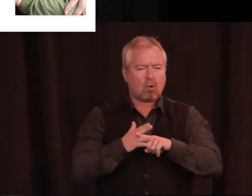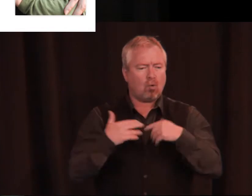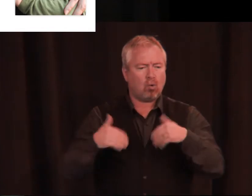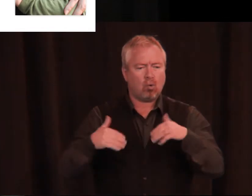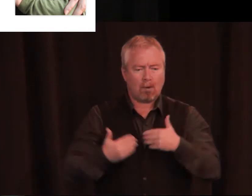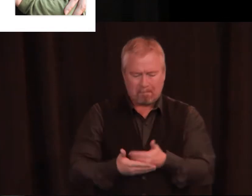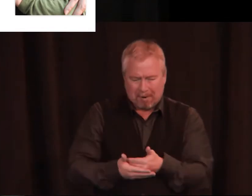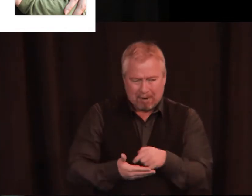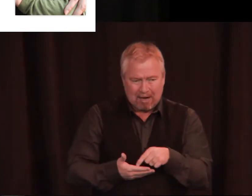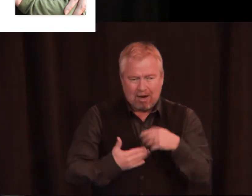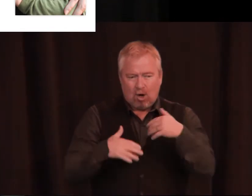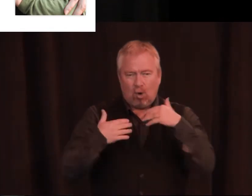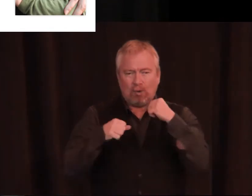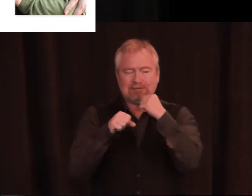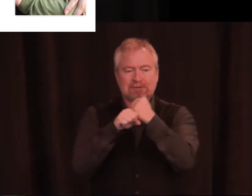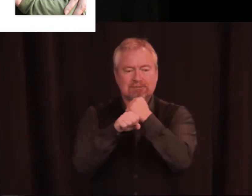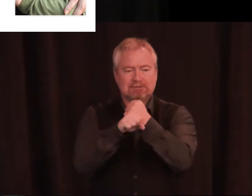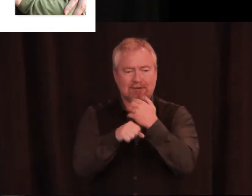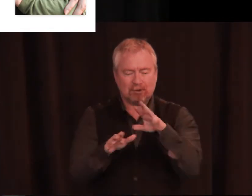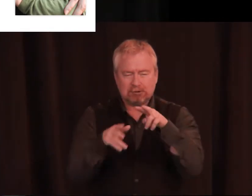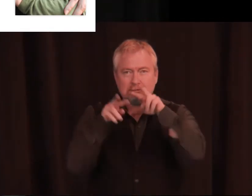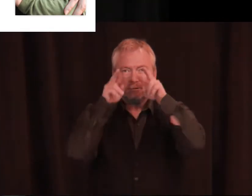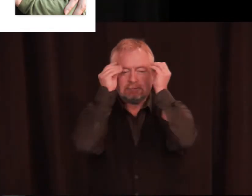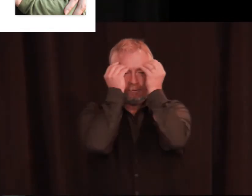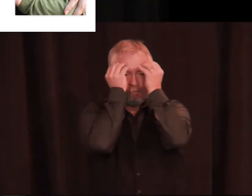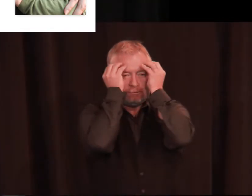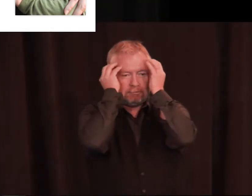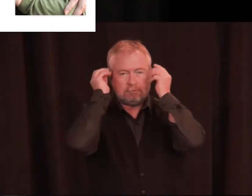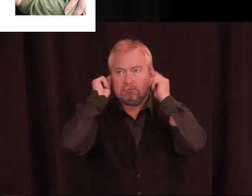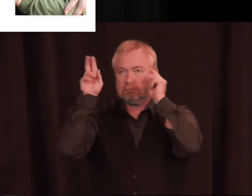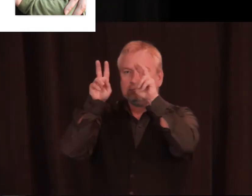where they can find patterns in the input that they're receiving